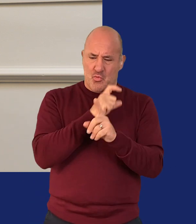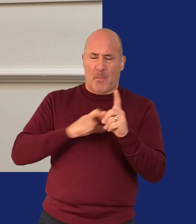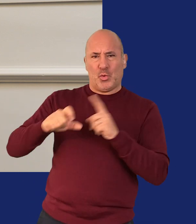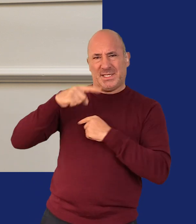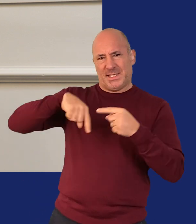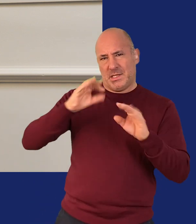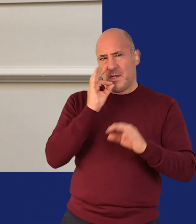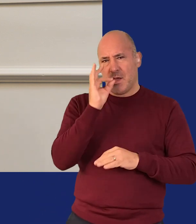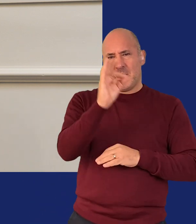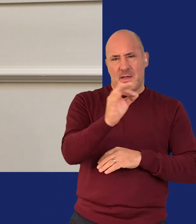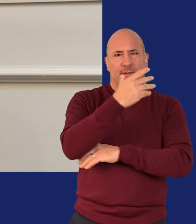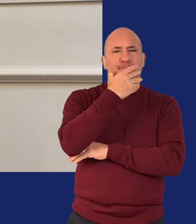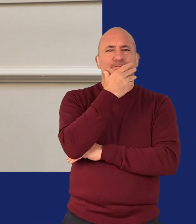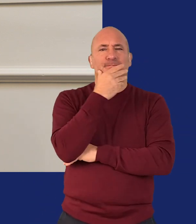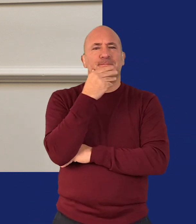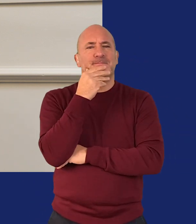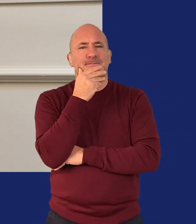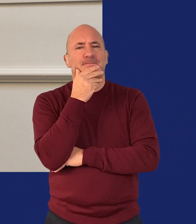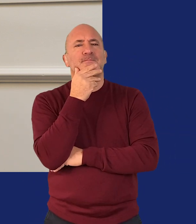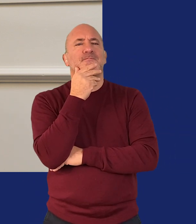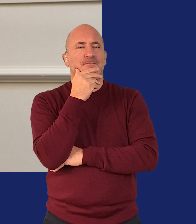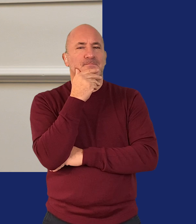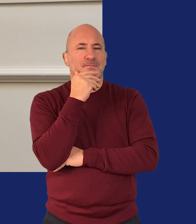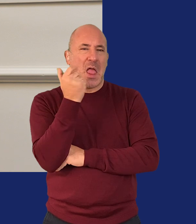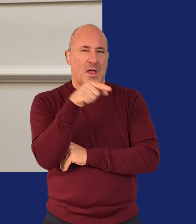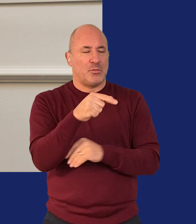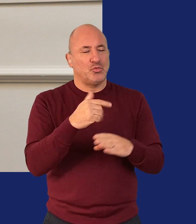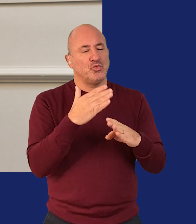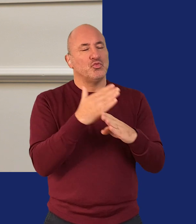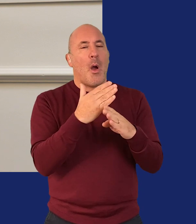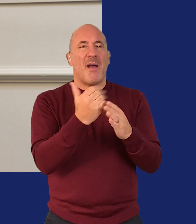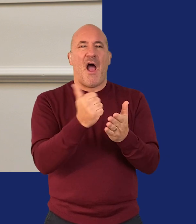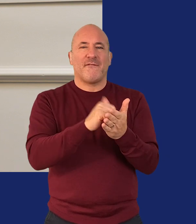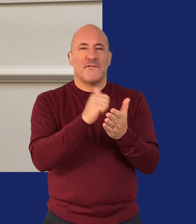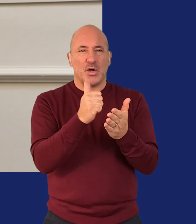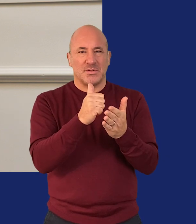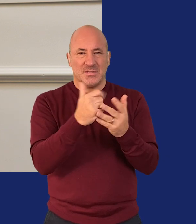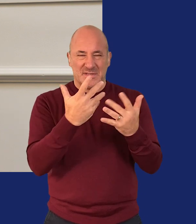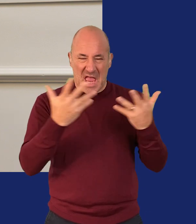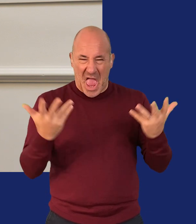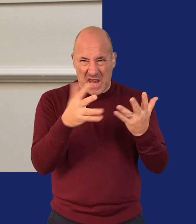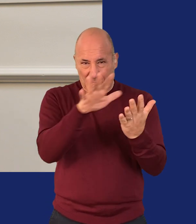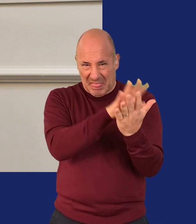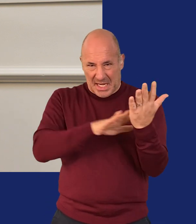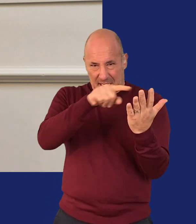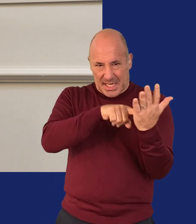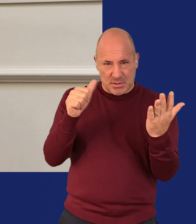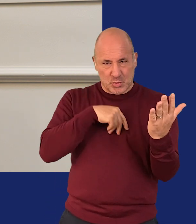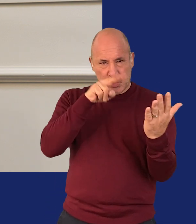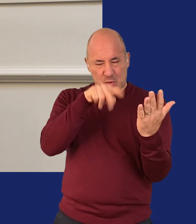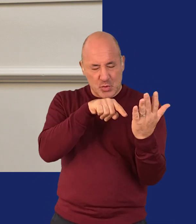the community would like to know, Are there certain parts, like, of